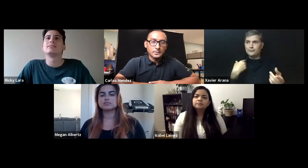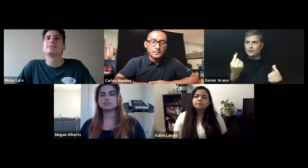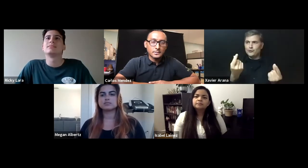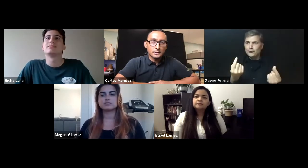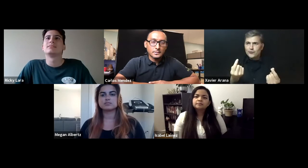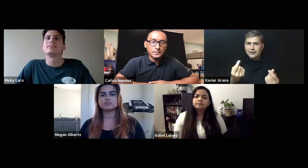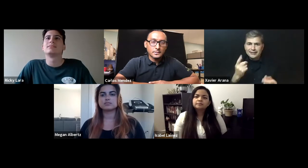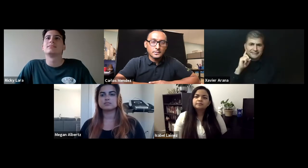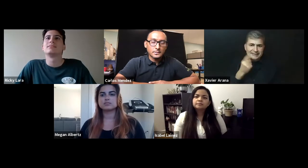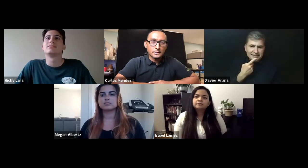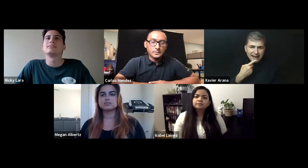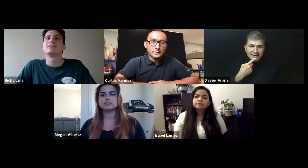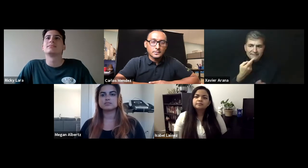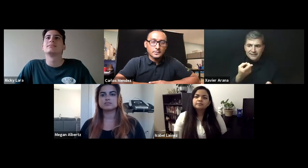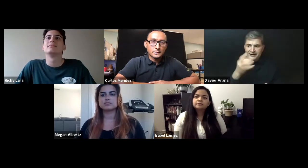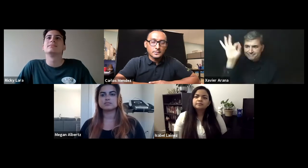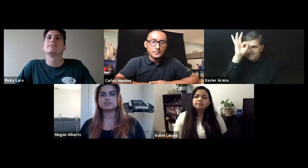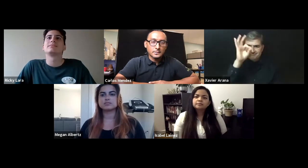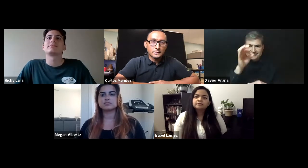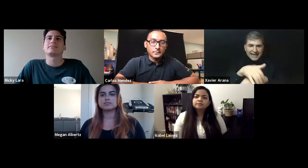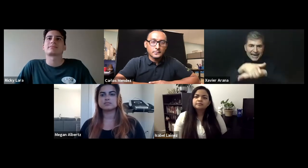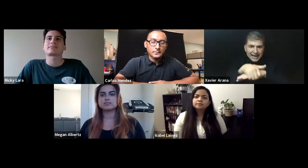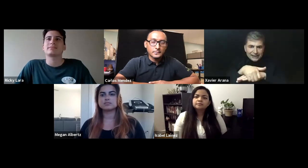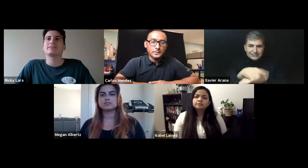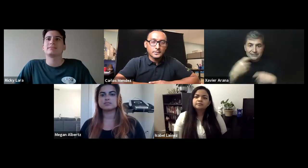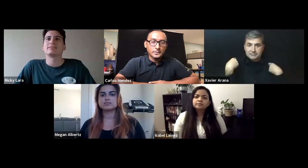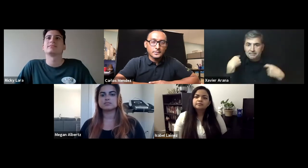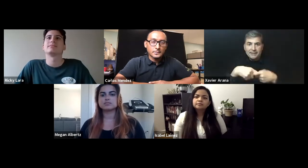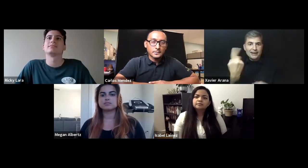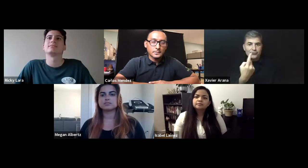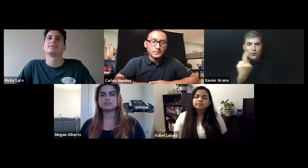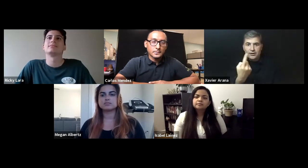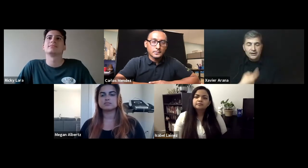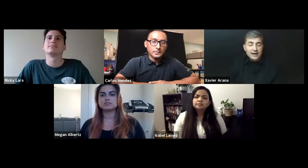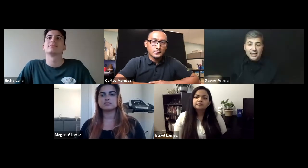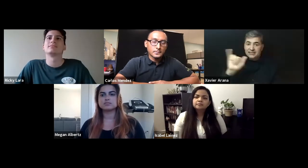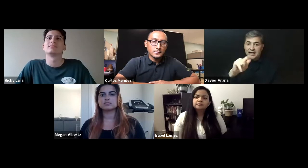So in September, I was gonna go to school, but I was deaf, and I didn't know English.